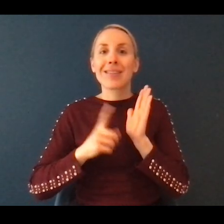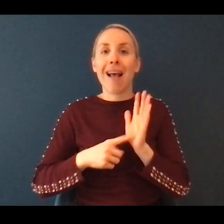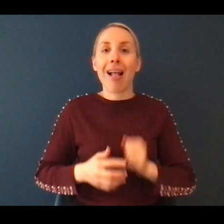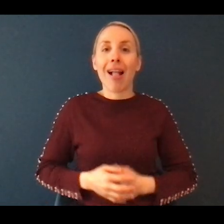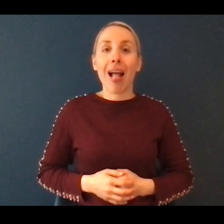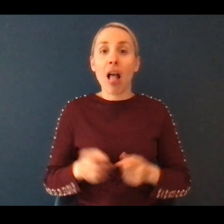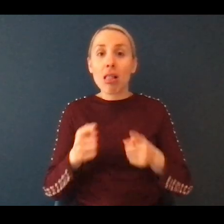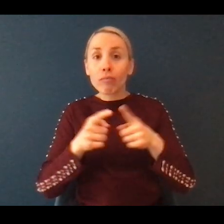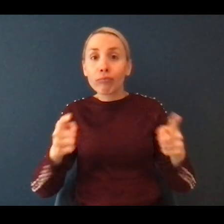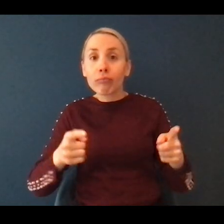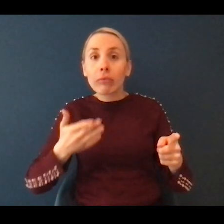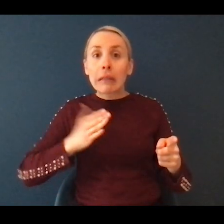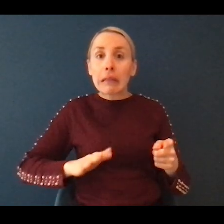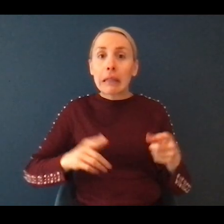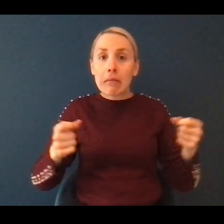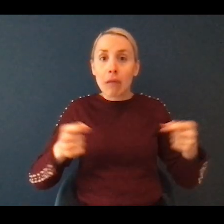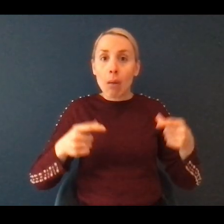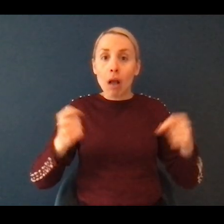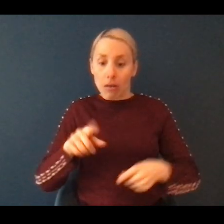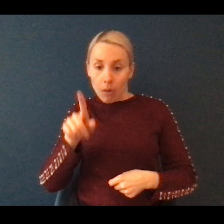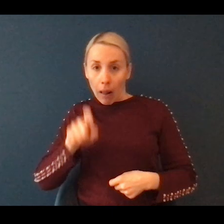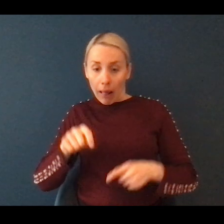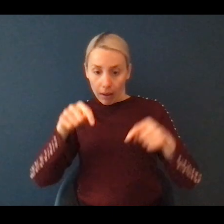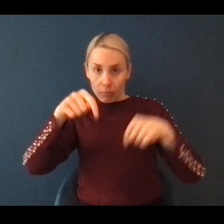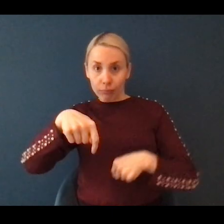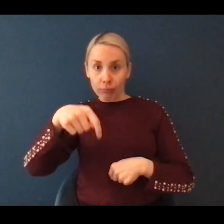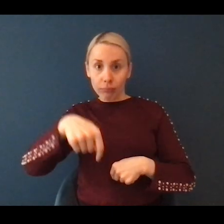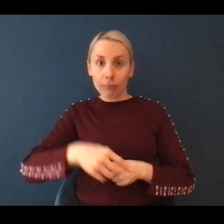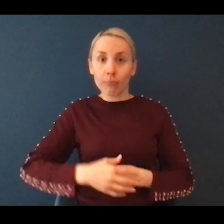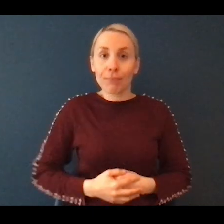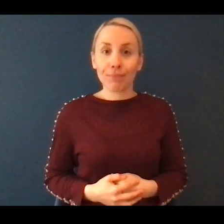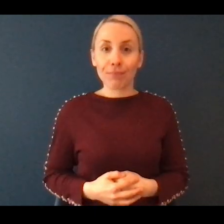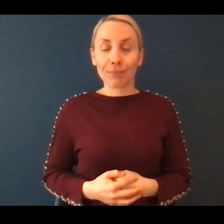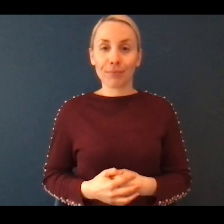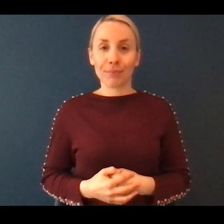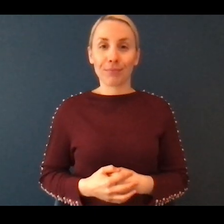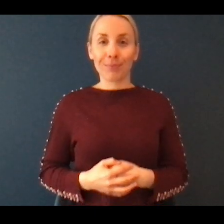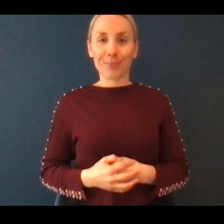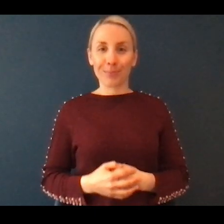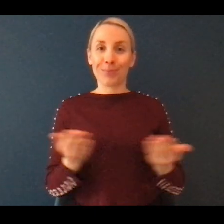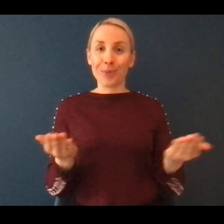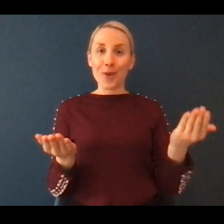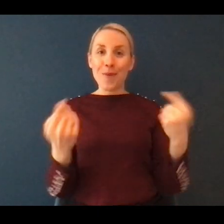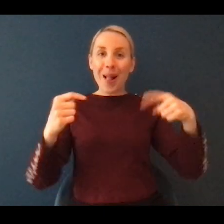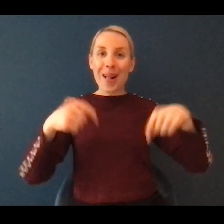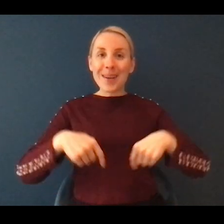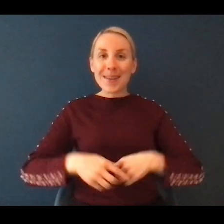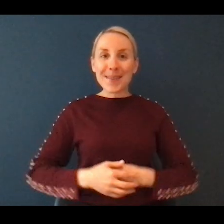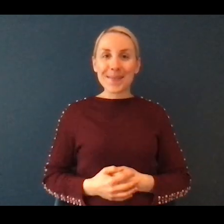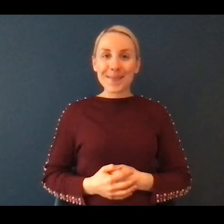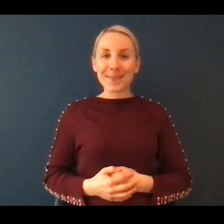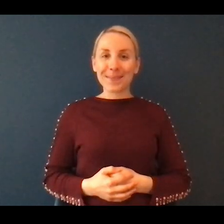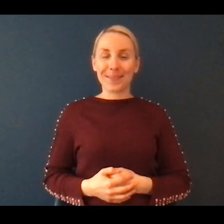for the event you can turn these on at the bottom of your screen as well so welcome between